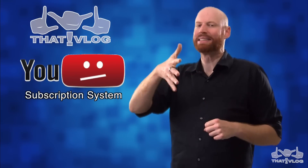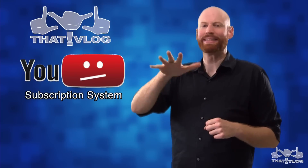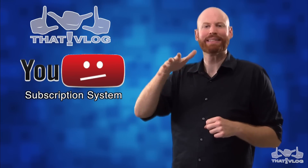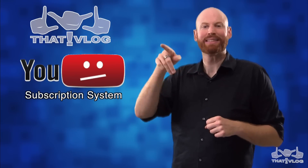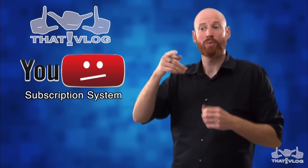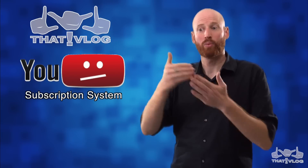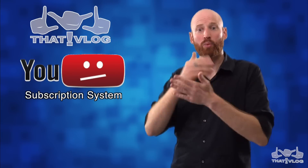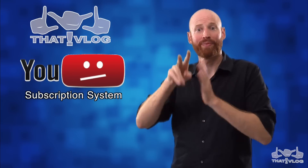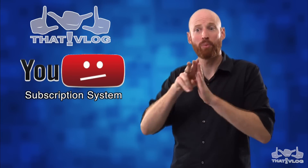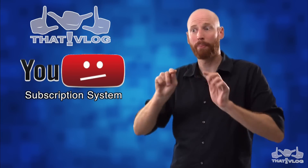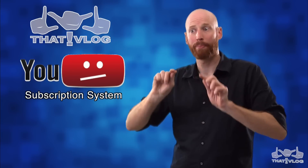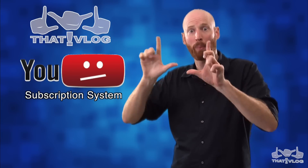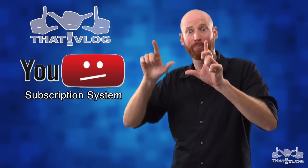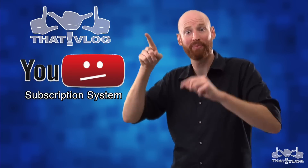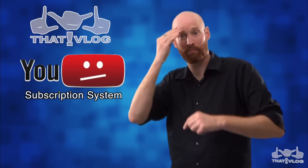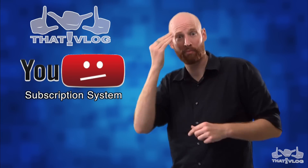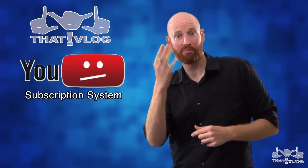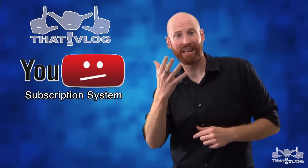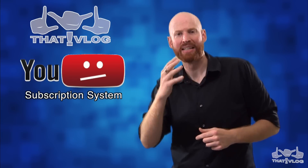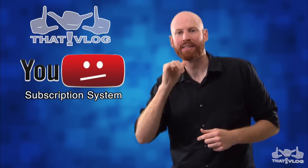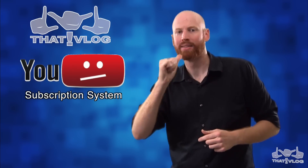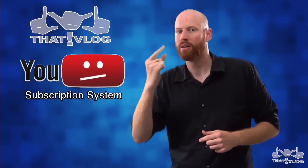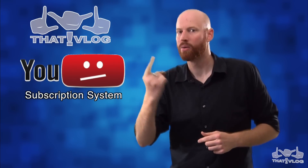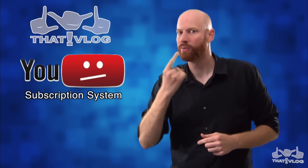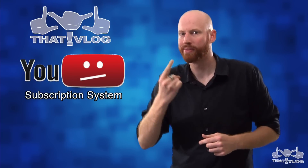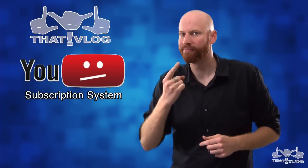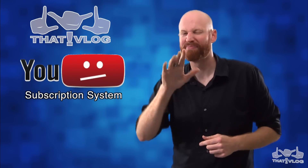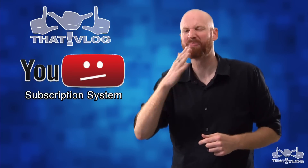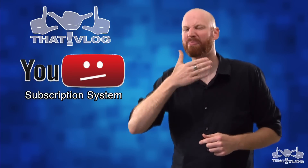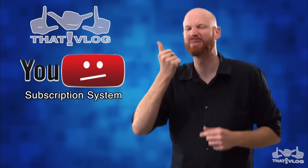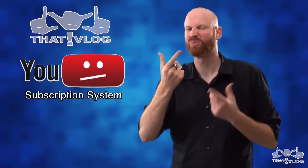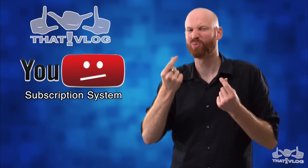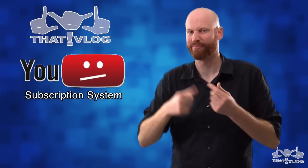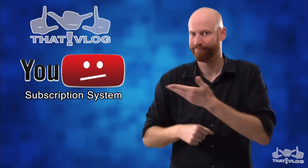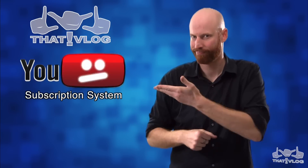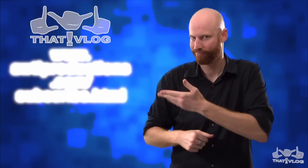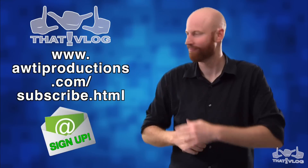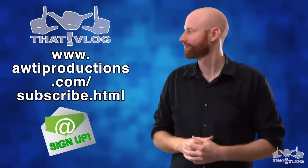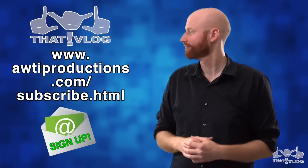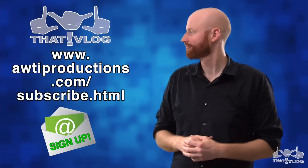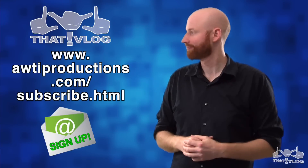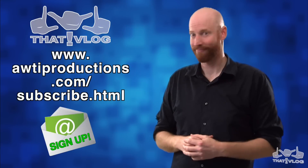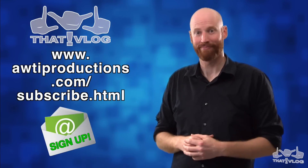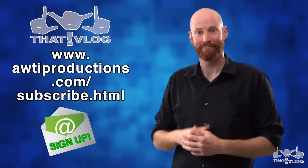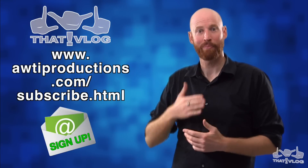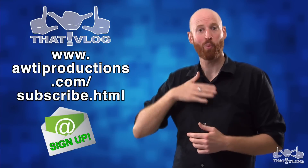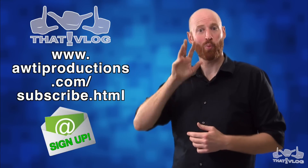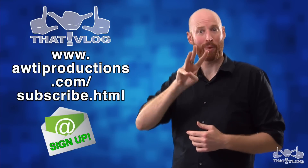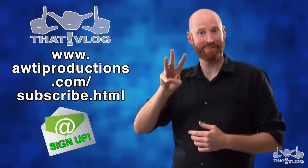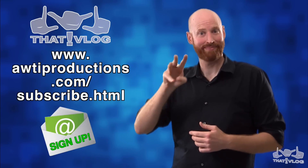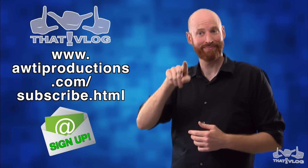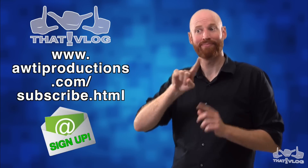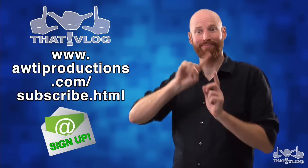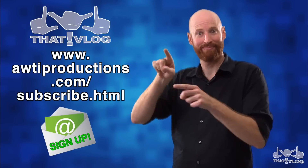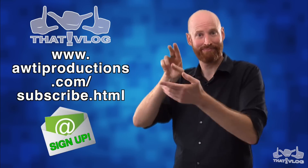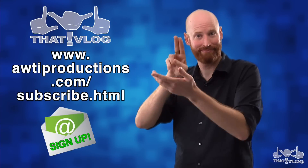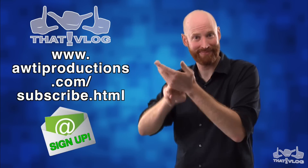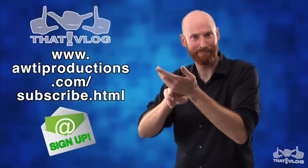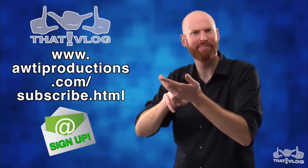really all that great. It doesn't always let you know when there's a new video. The best thing to do is to go to my website and you can click there and